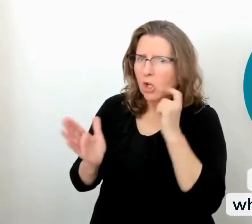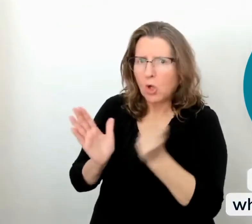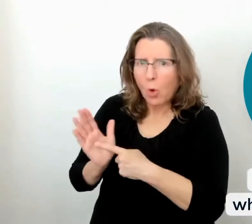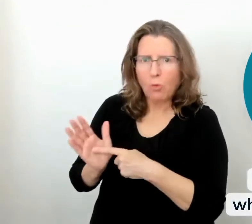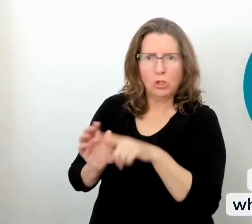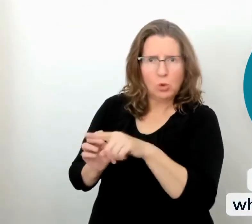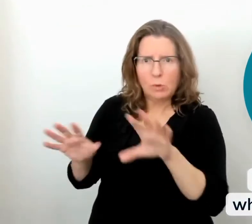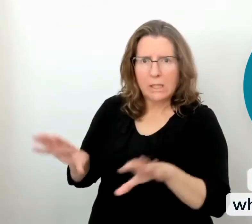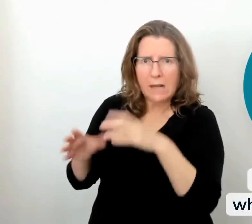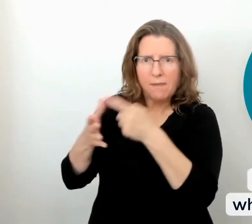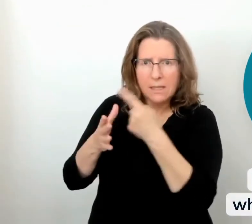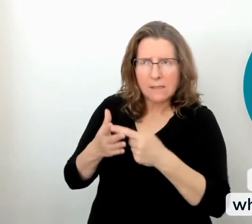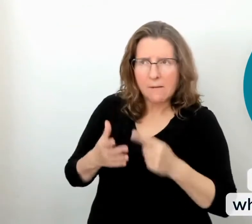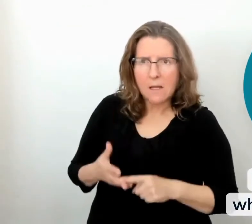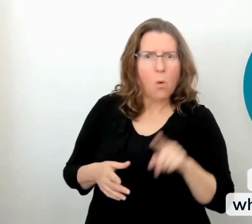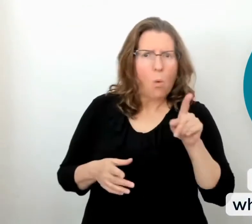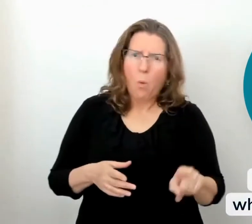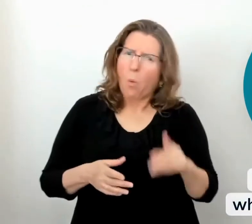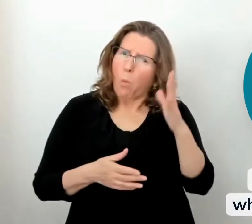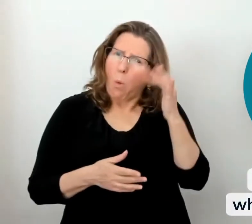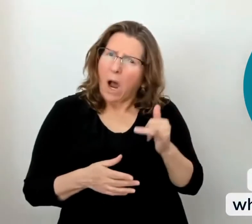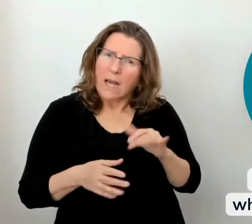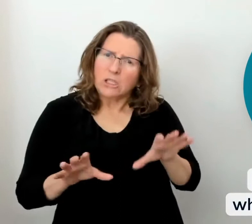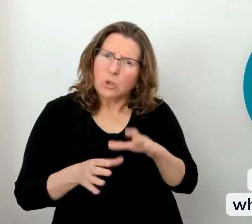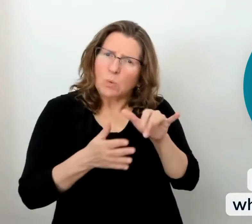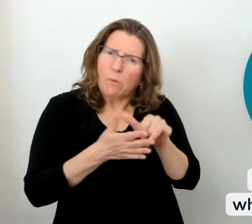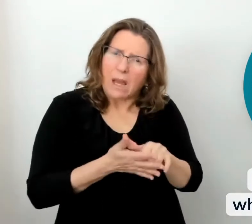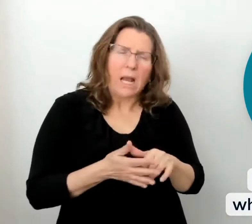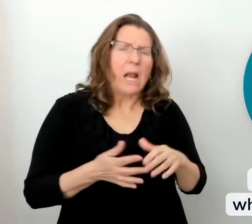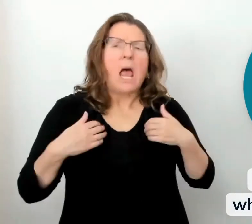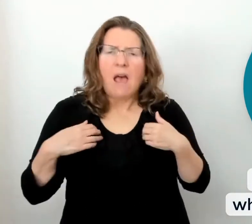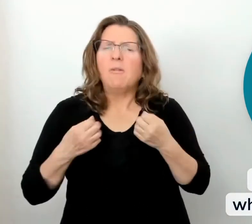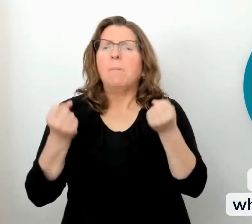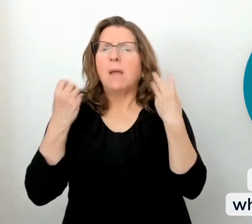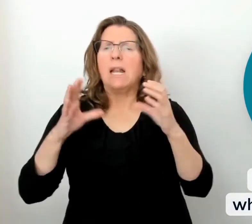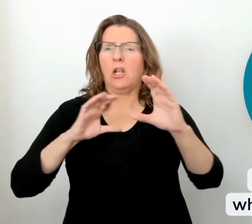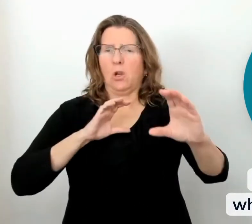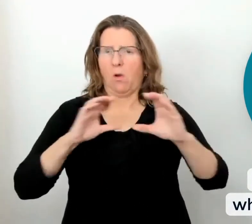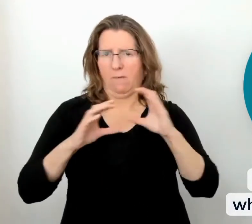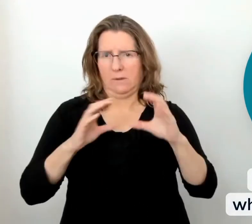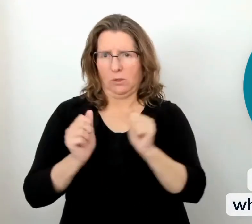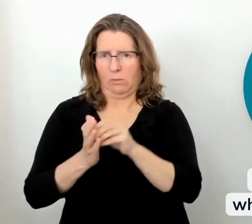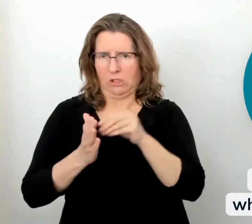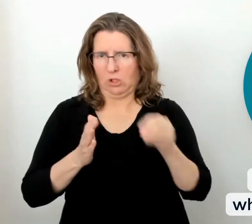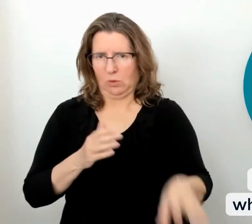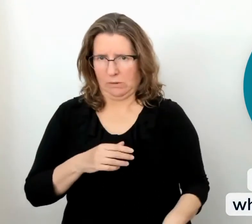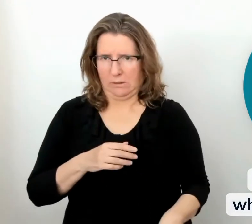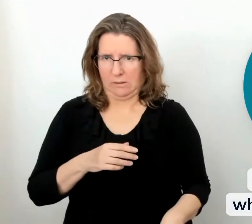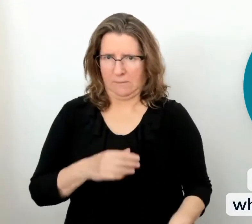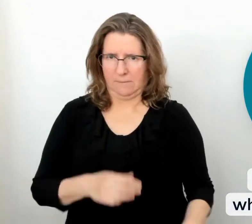Tell them what you think is good. Ask questions about their decisions - why did they do X . . . ? Keep the conversation going.